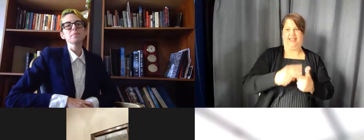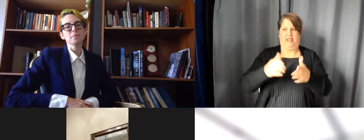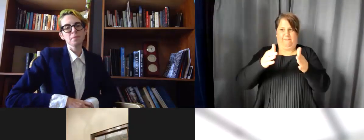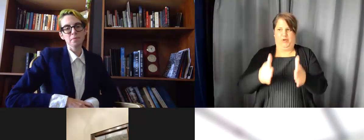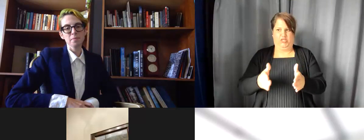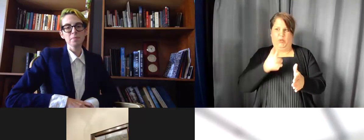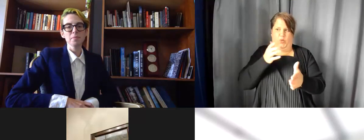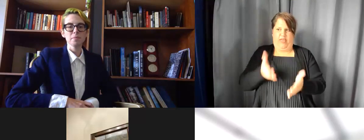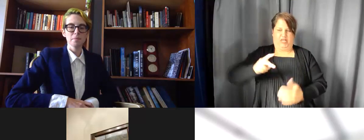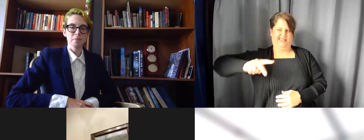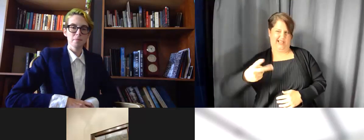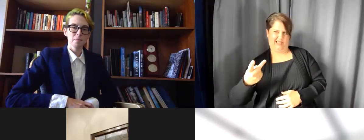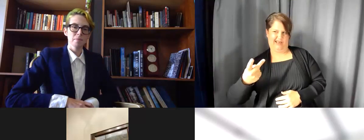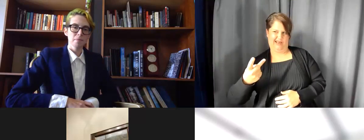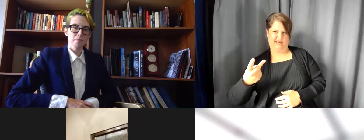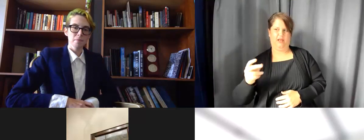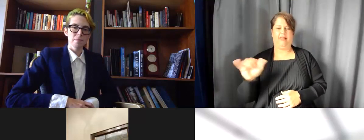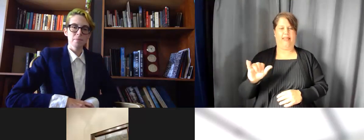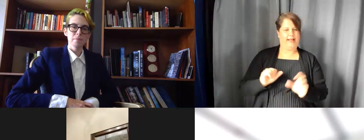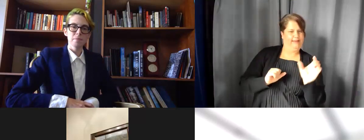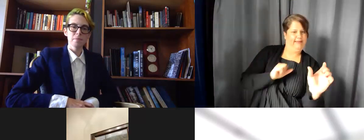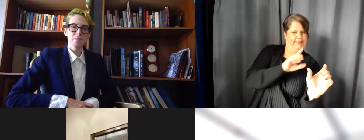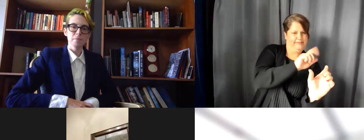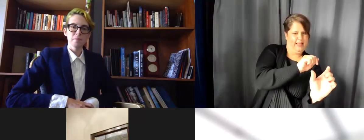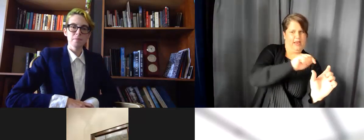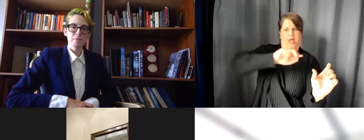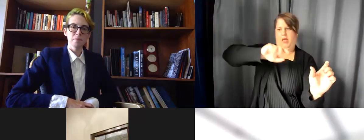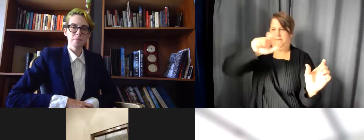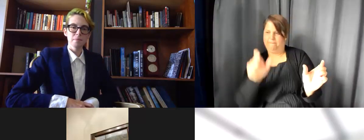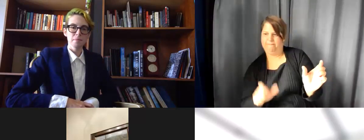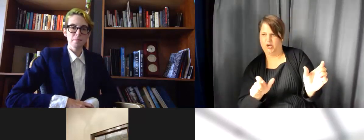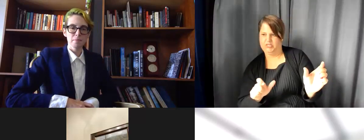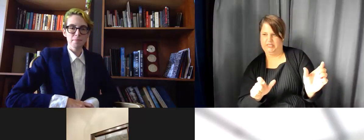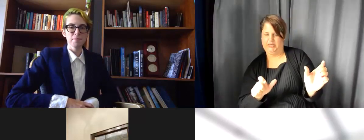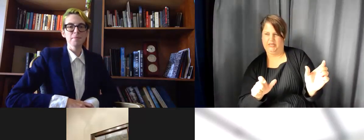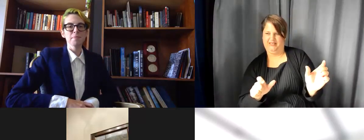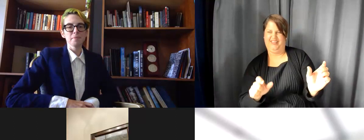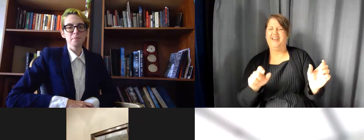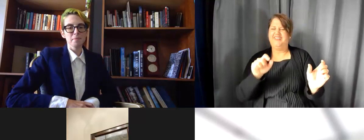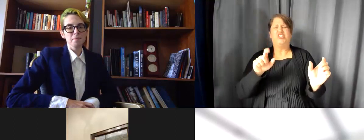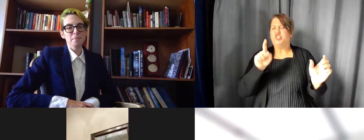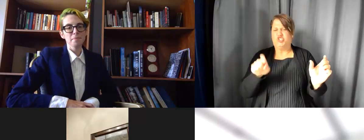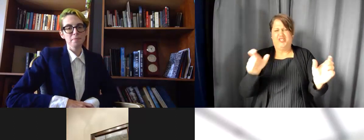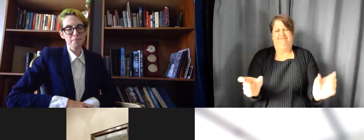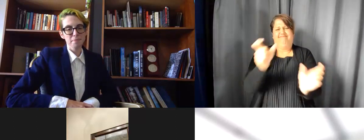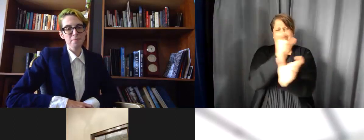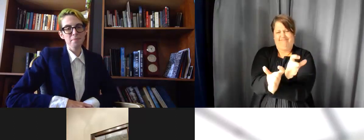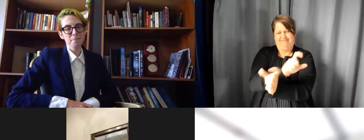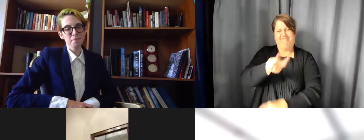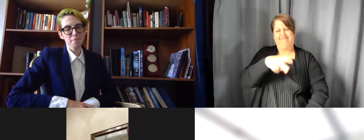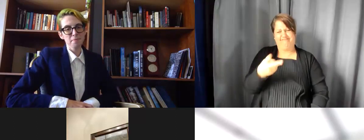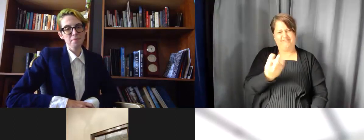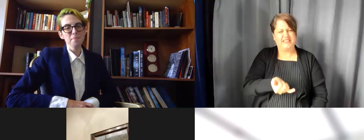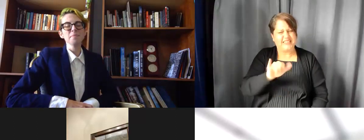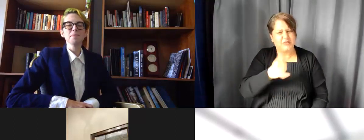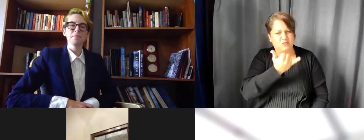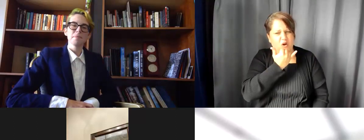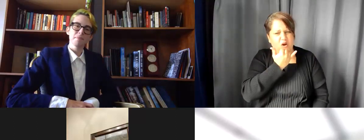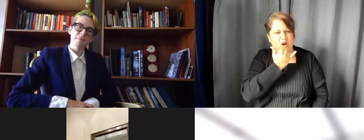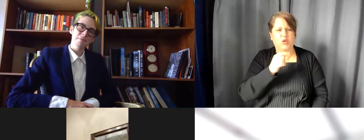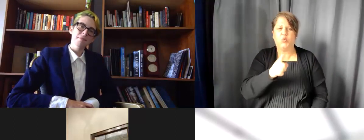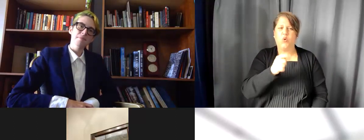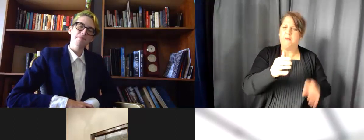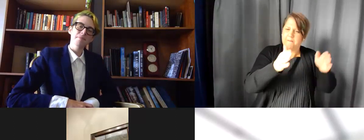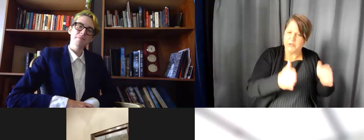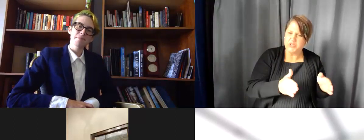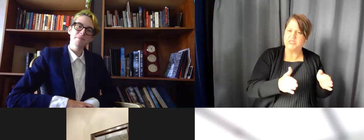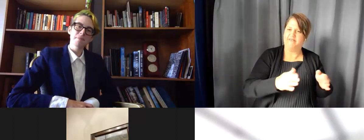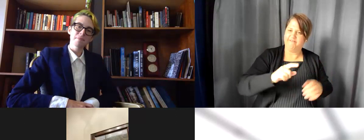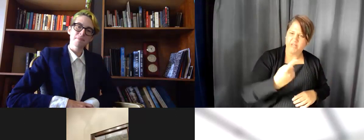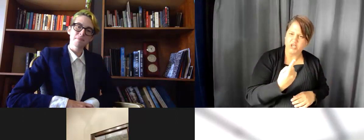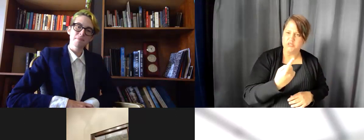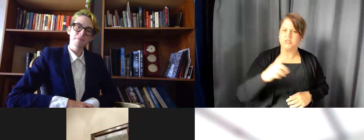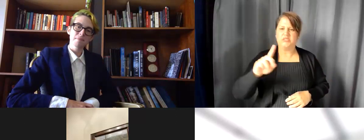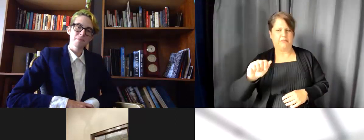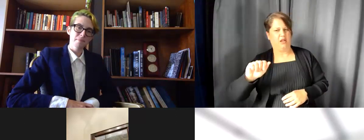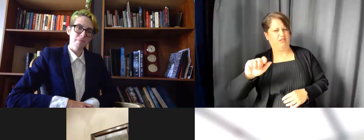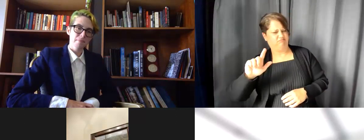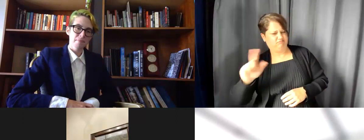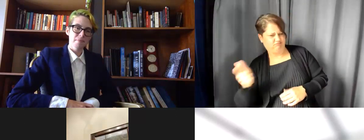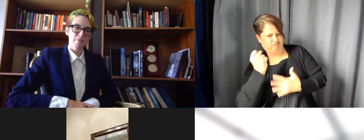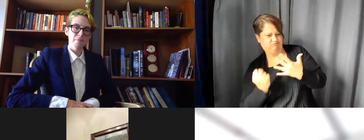Grace: insert disability here, person, and that is so wrong. They are People are people before they are their disability and the the disability should never describe someone.